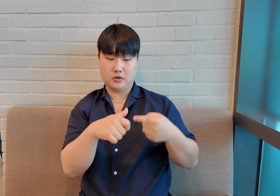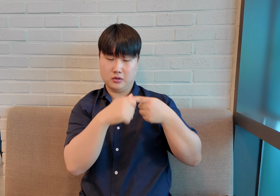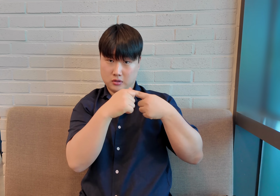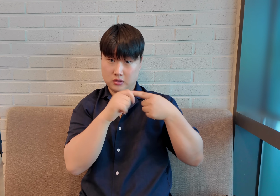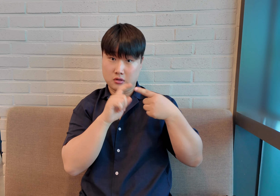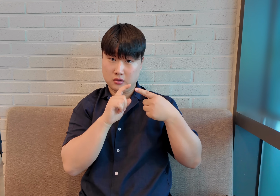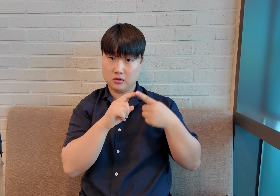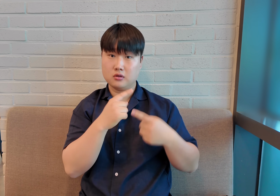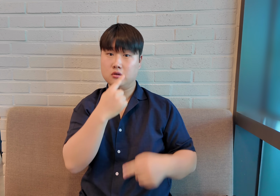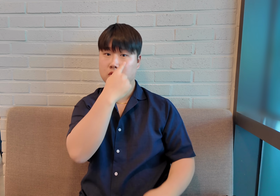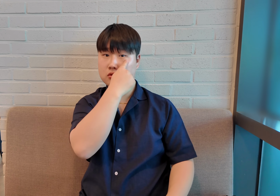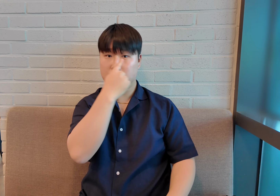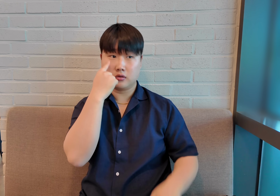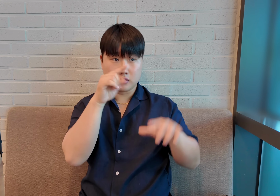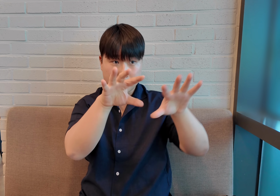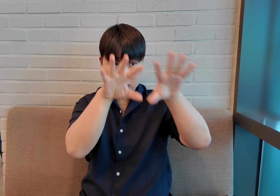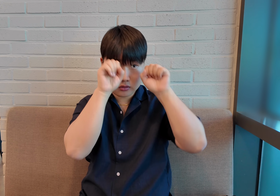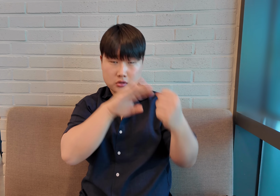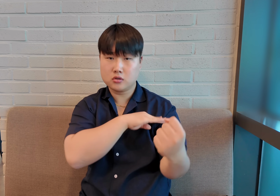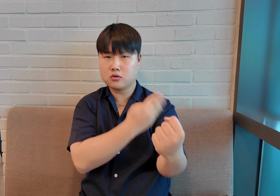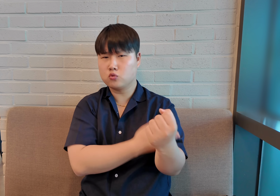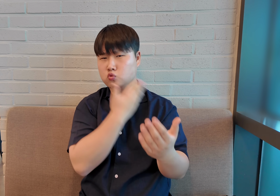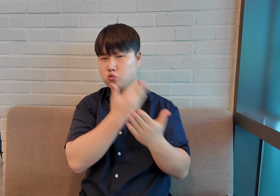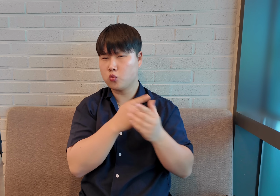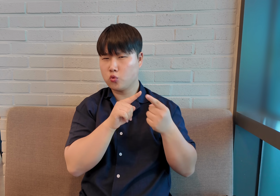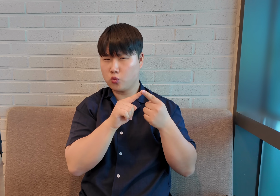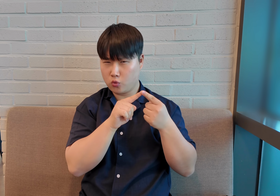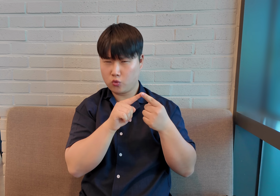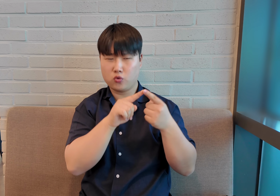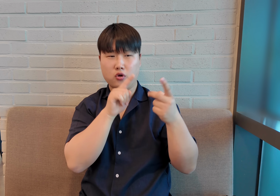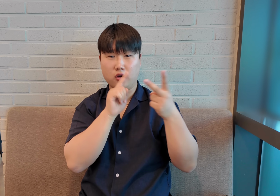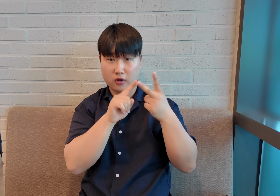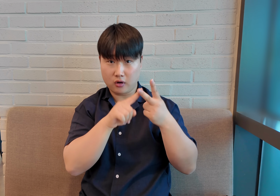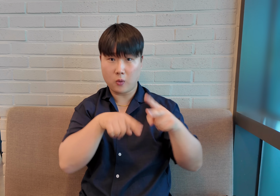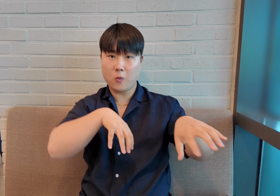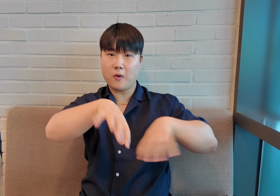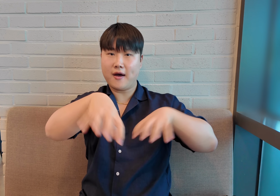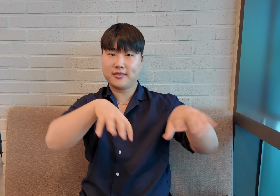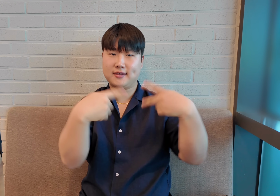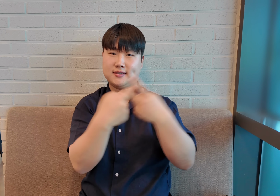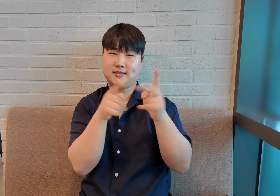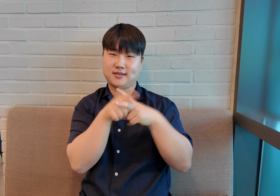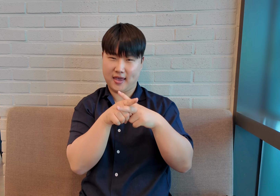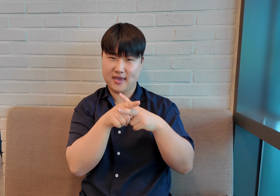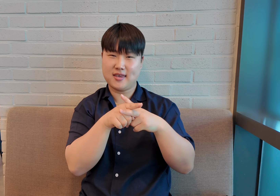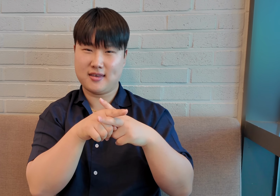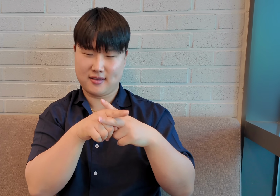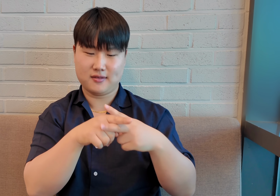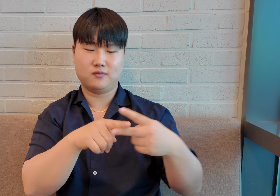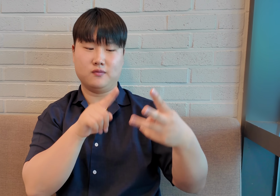1. I see with my eyes. Ability to understand. 2. Understanding of location and space.